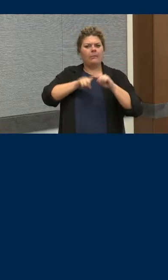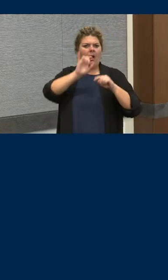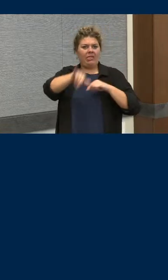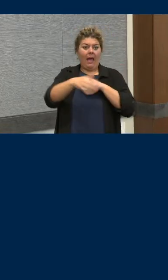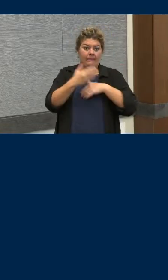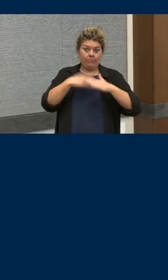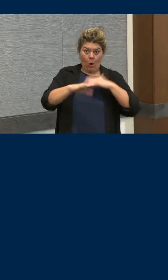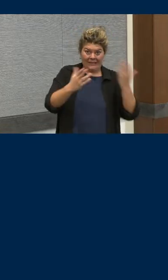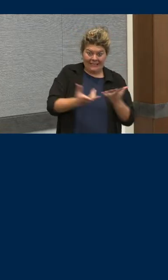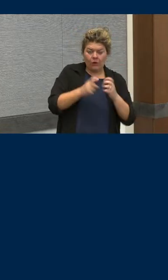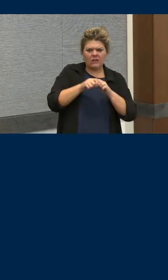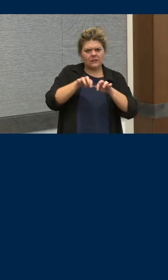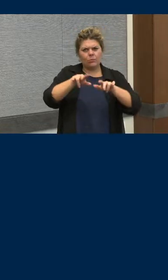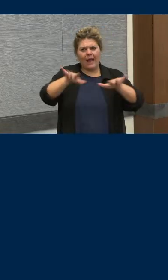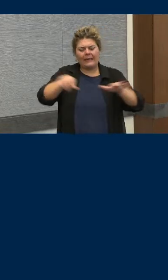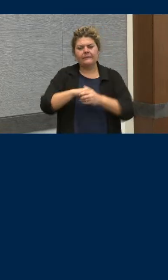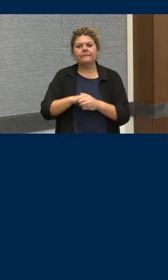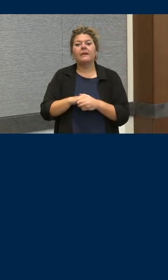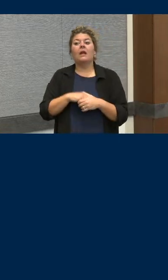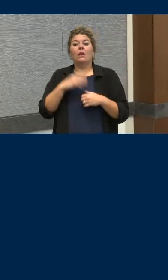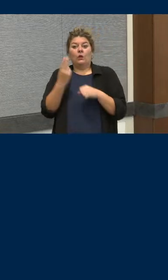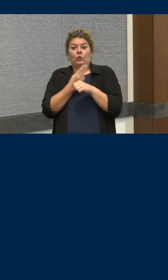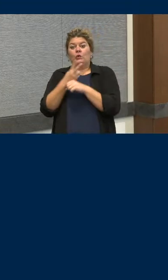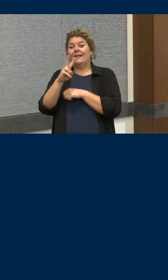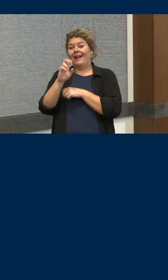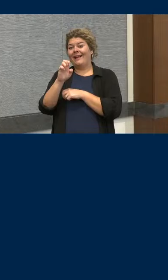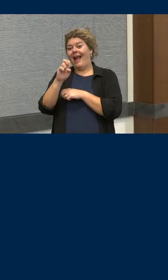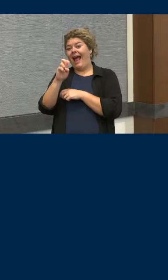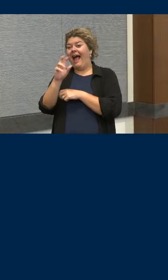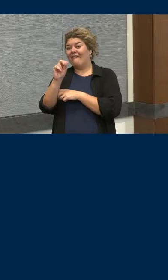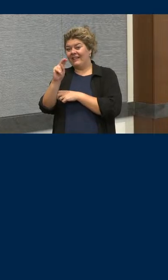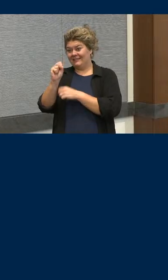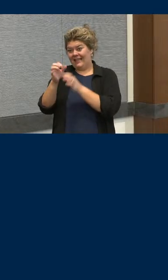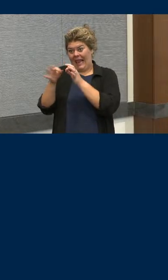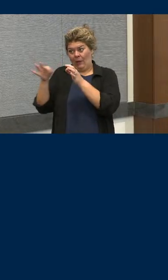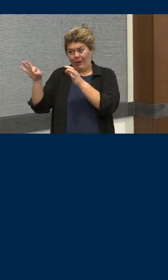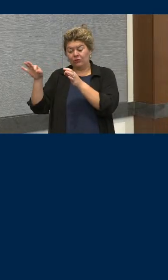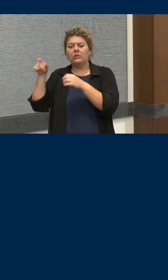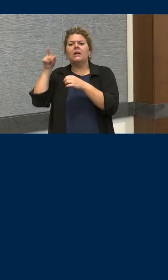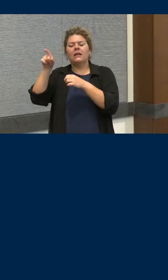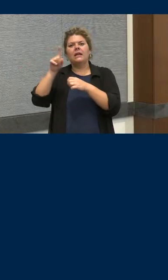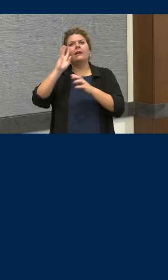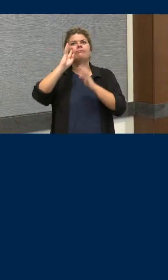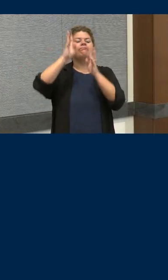language, Frank proposed not a Carefully planned trip but a